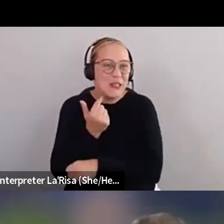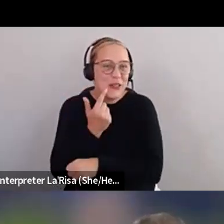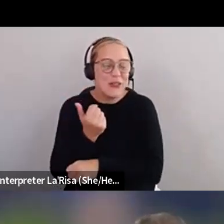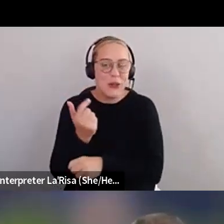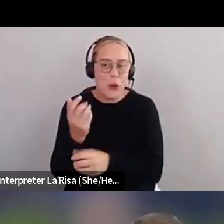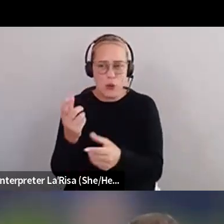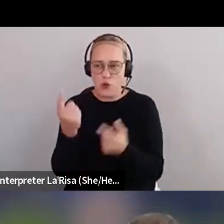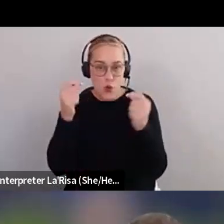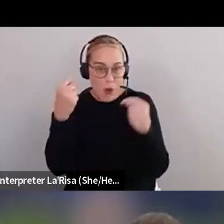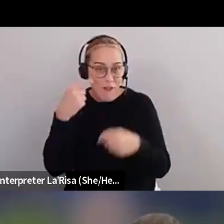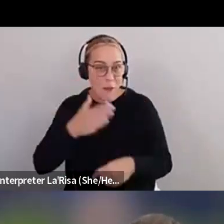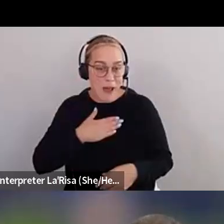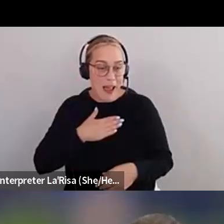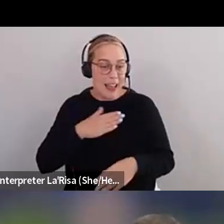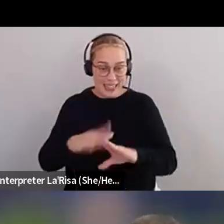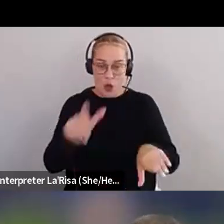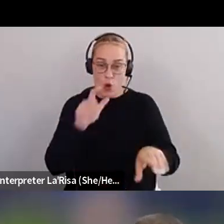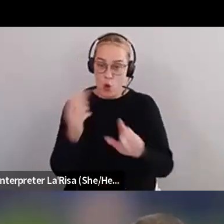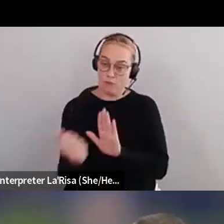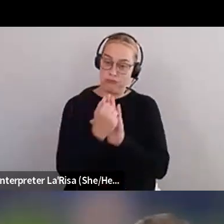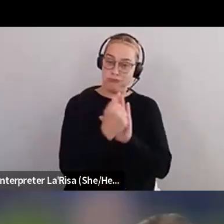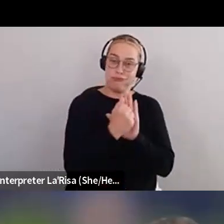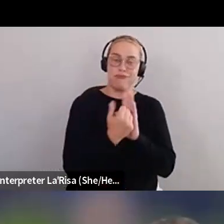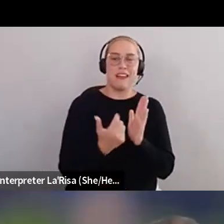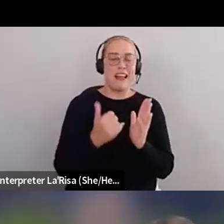size candy bars and squishy's for my trick-or-treaters. I don't